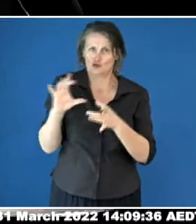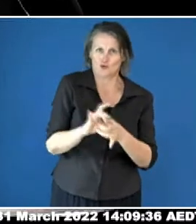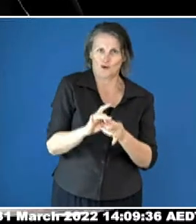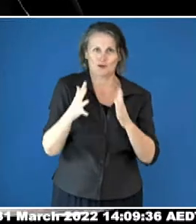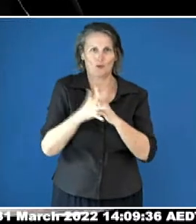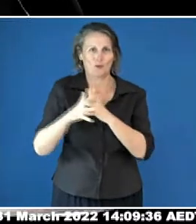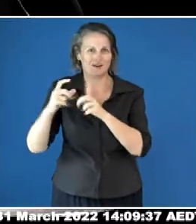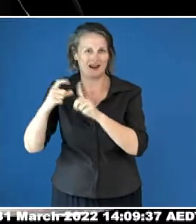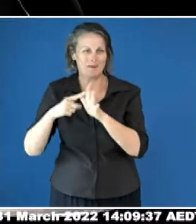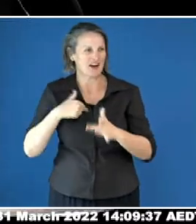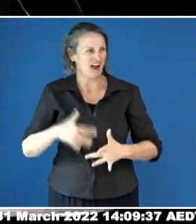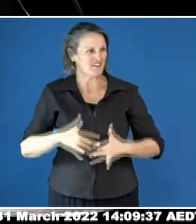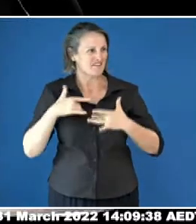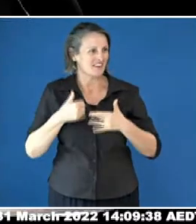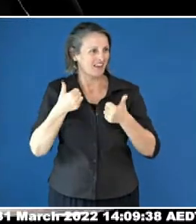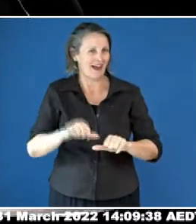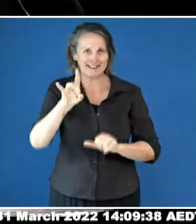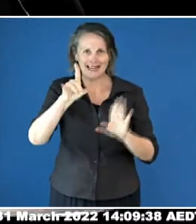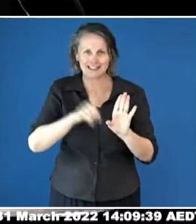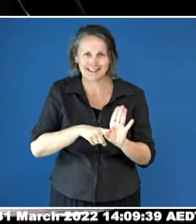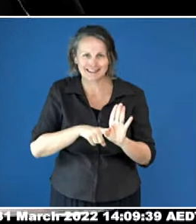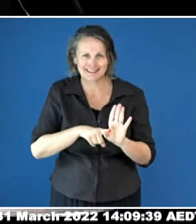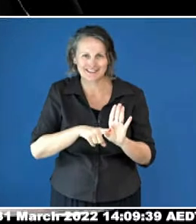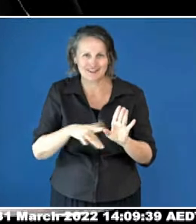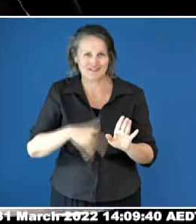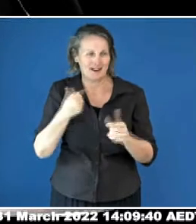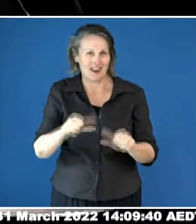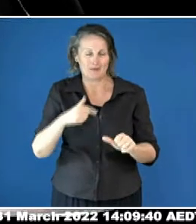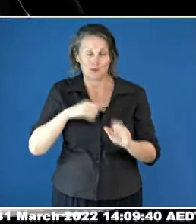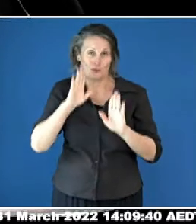for 10 years already because it just feels so wonderful to be part of the organisation.